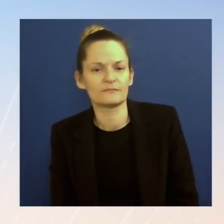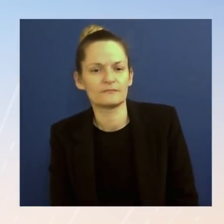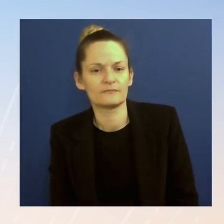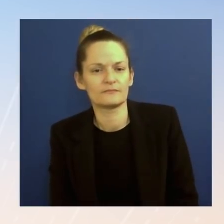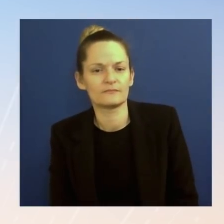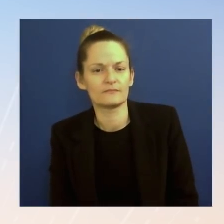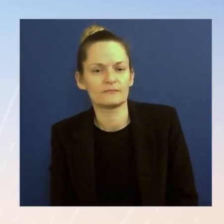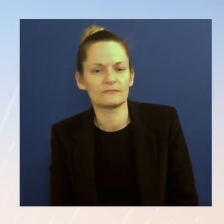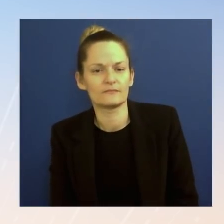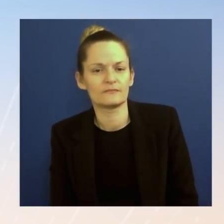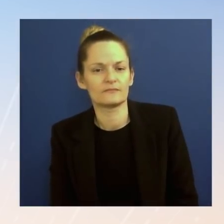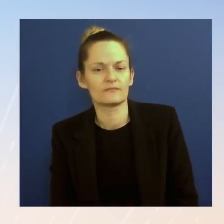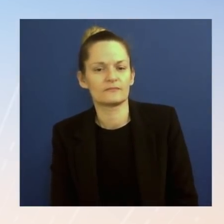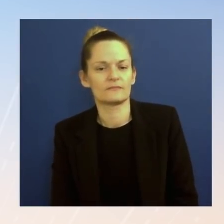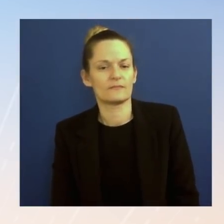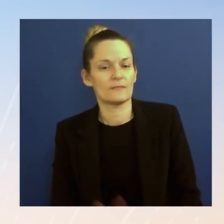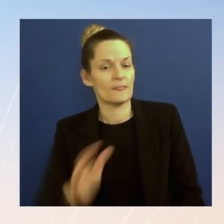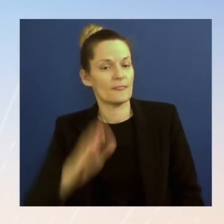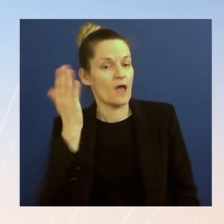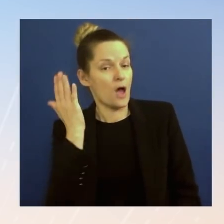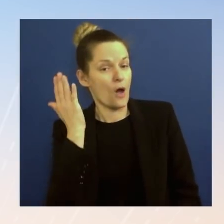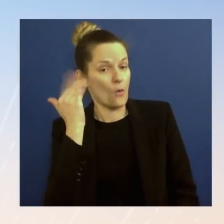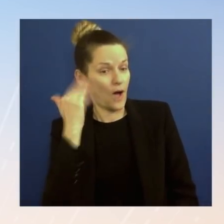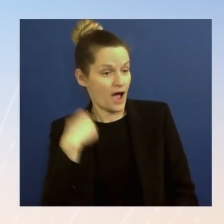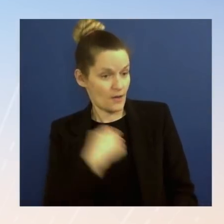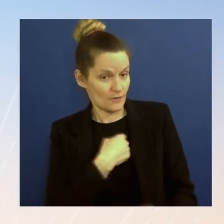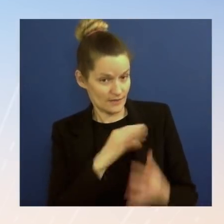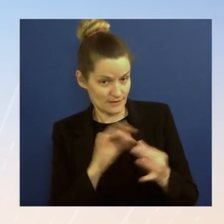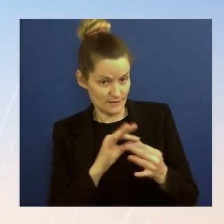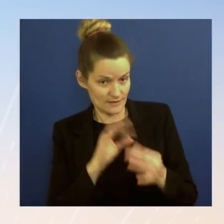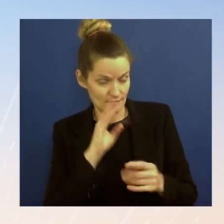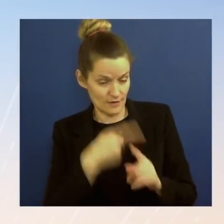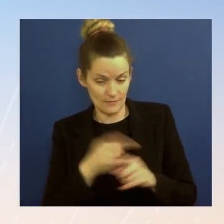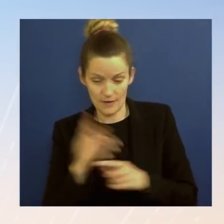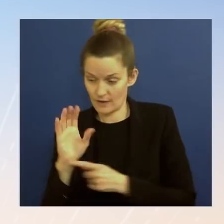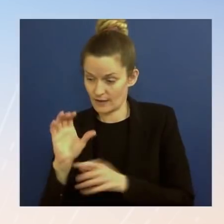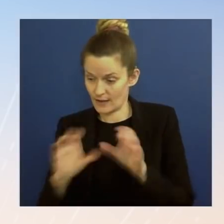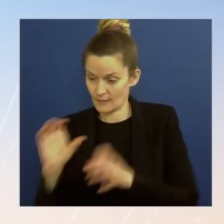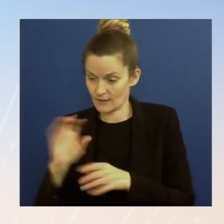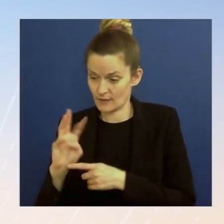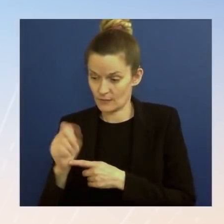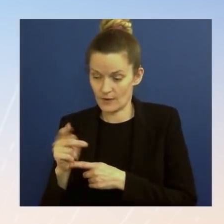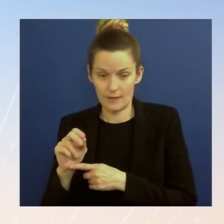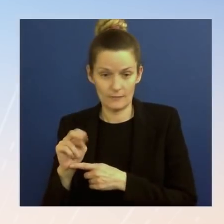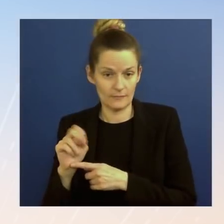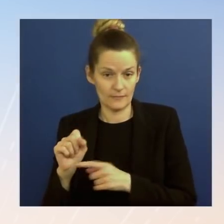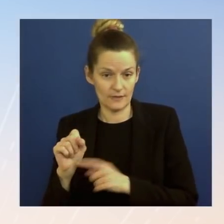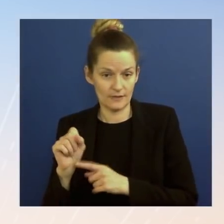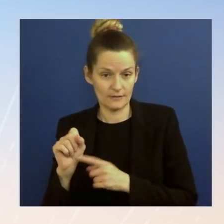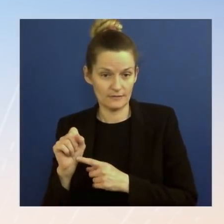for the global community to understand that they had the capacity, the capabilities, and that they have used them in the past.